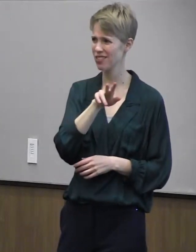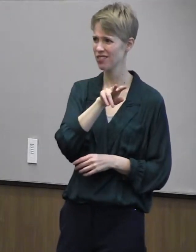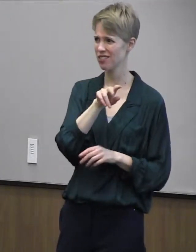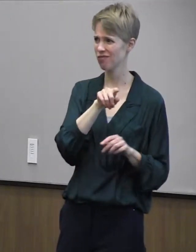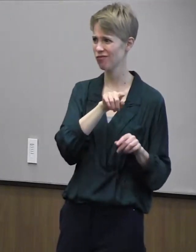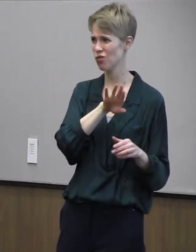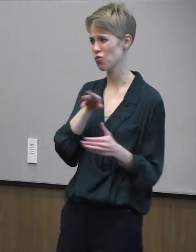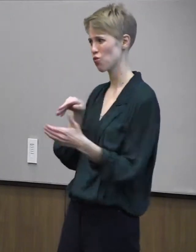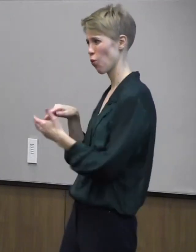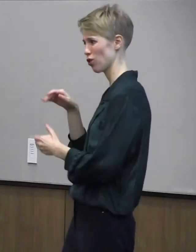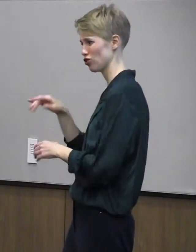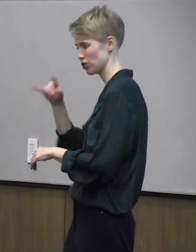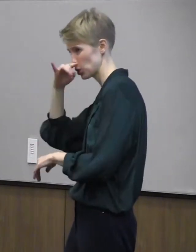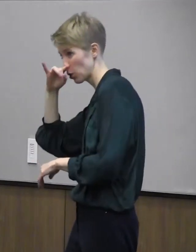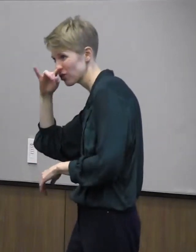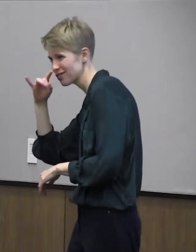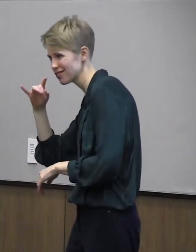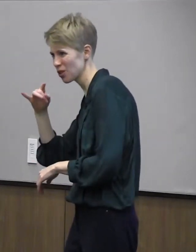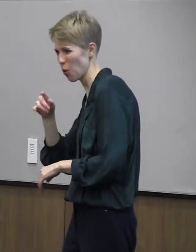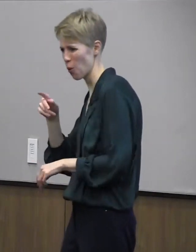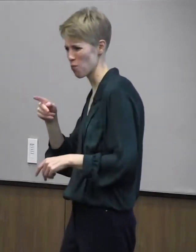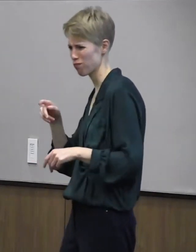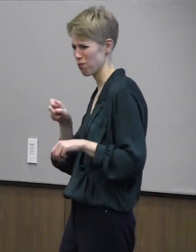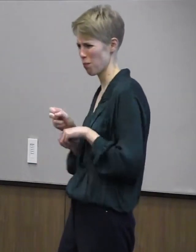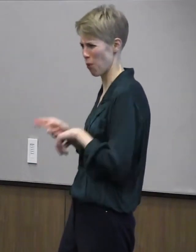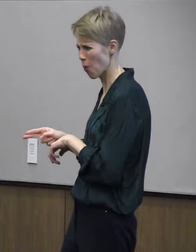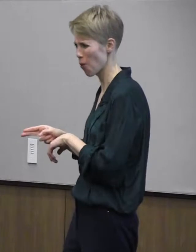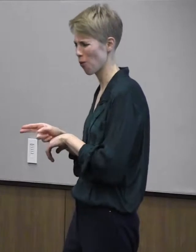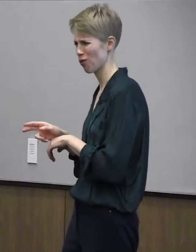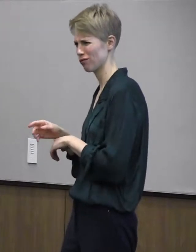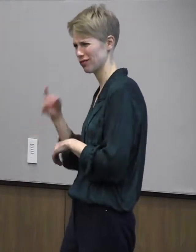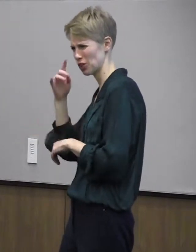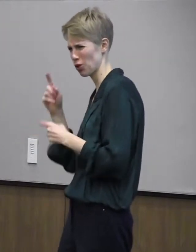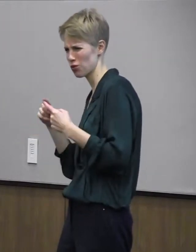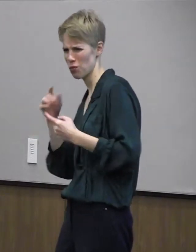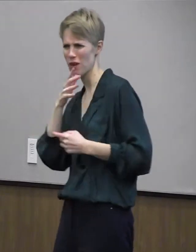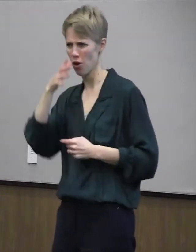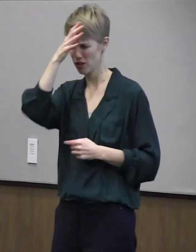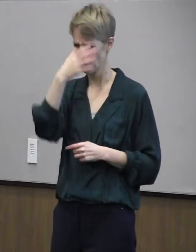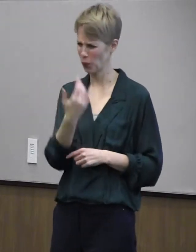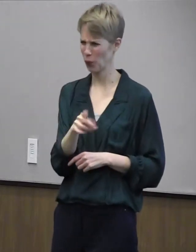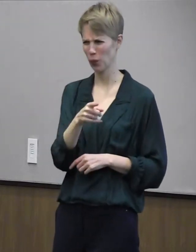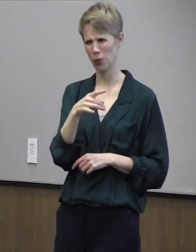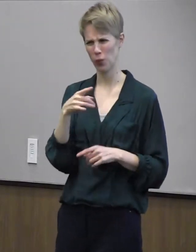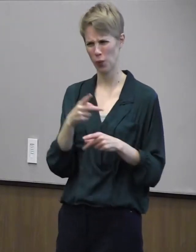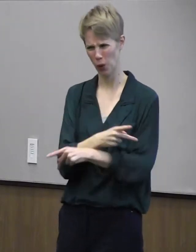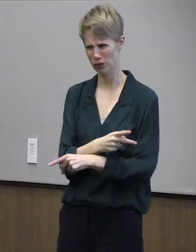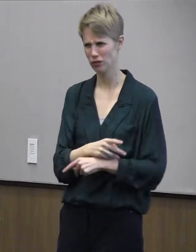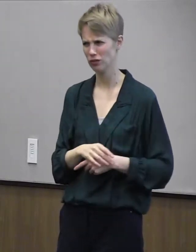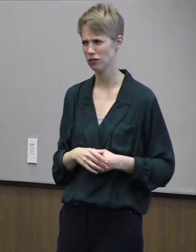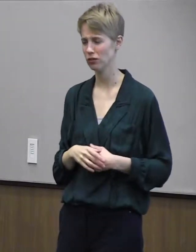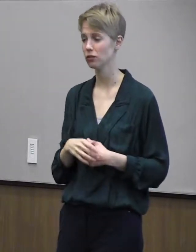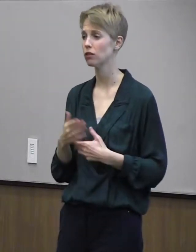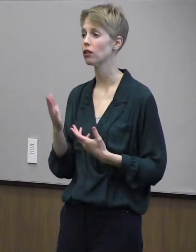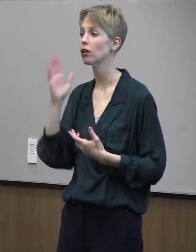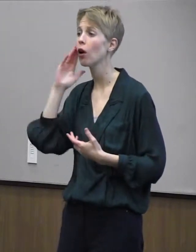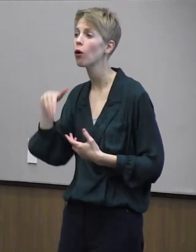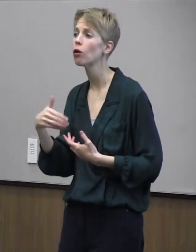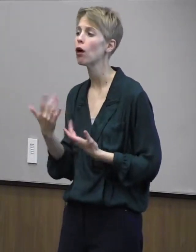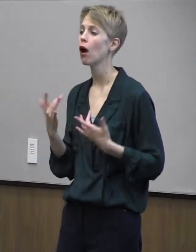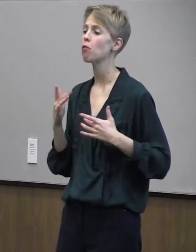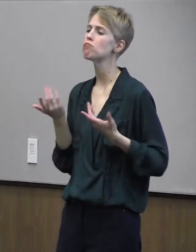children to parents. Who has not been the embarrassed guest at family meals where